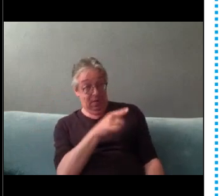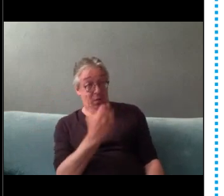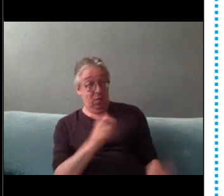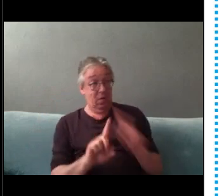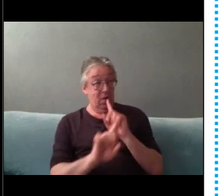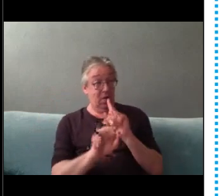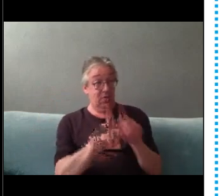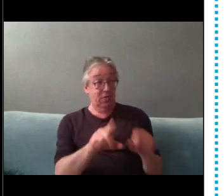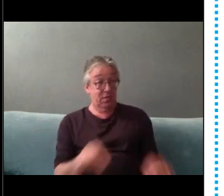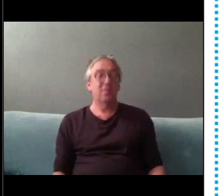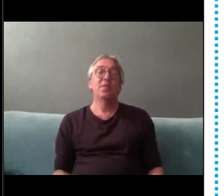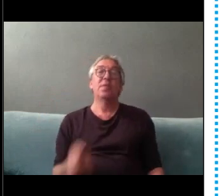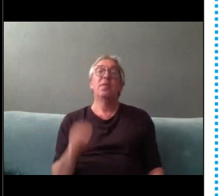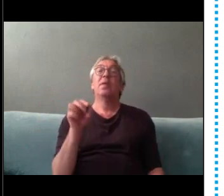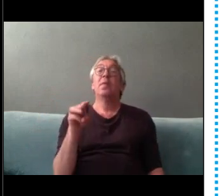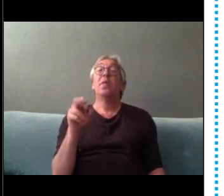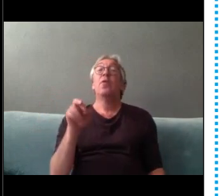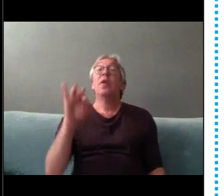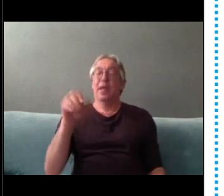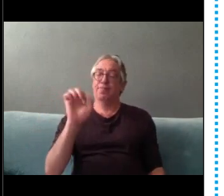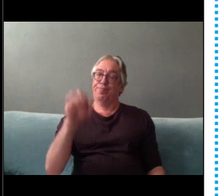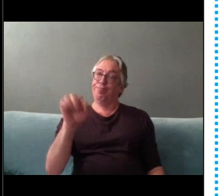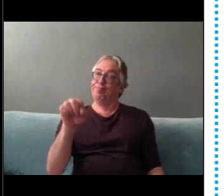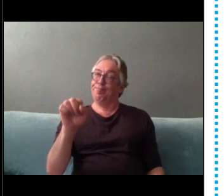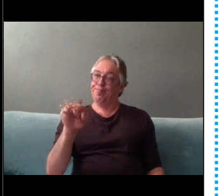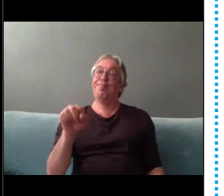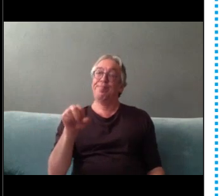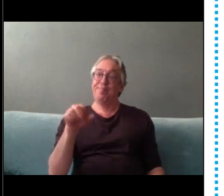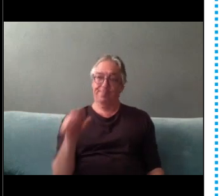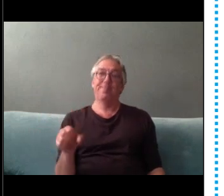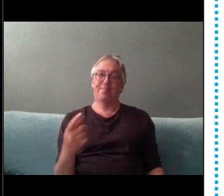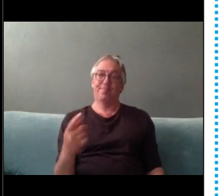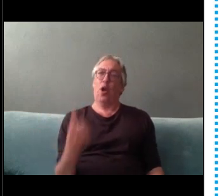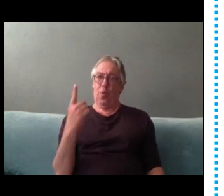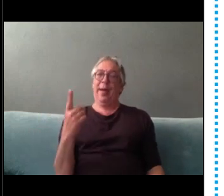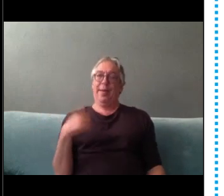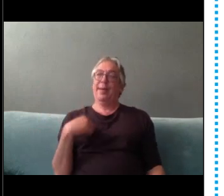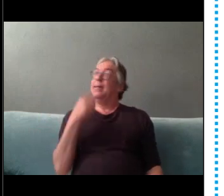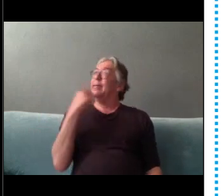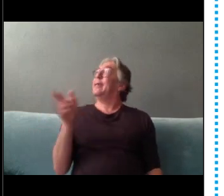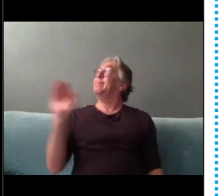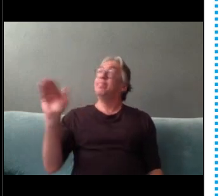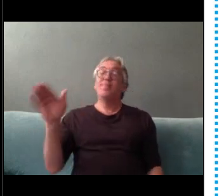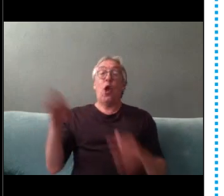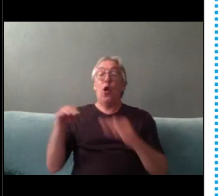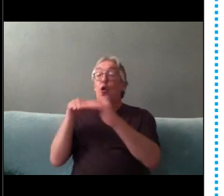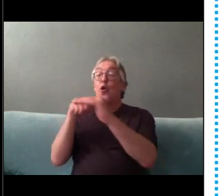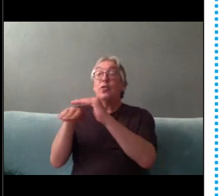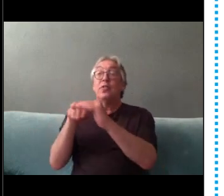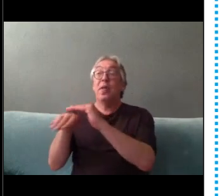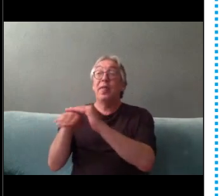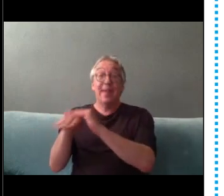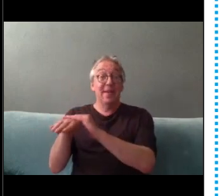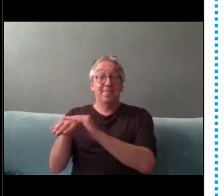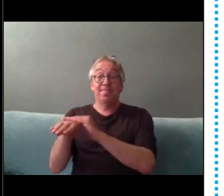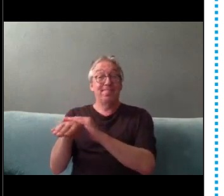Sure. Indeed this is one also of the criticisms as we said accessibility isn't linked in these regulations at all.